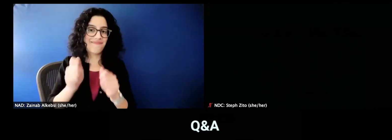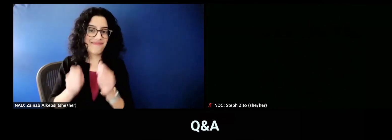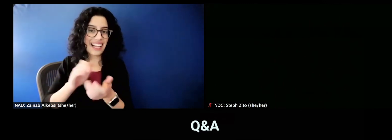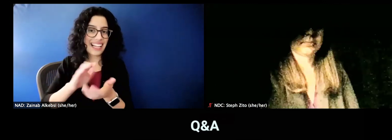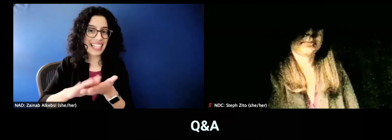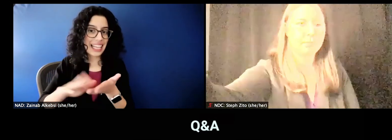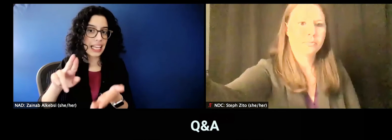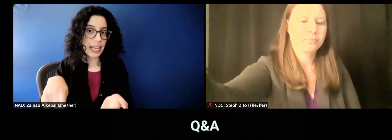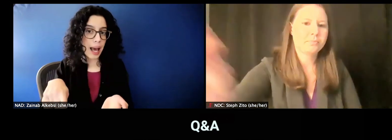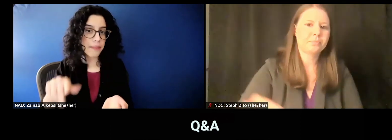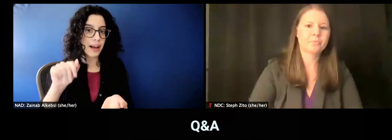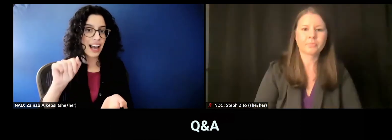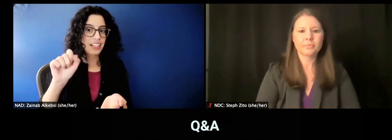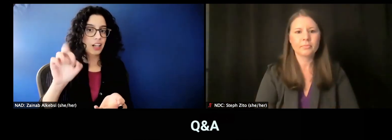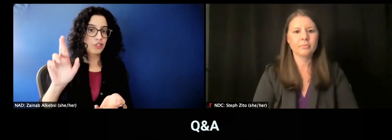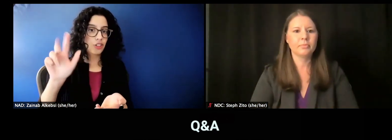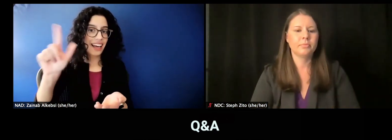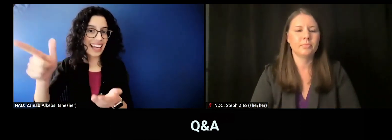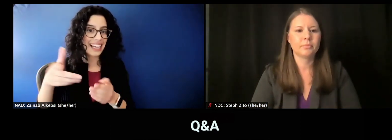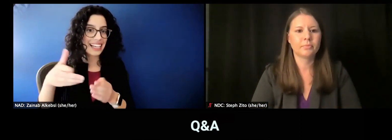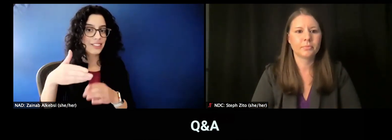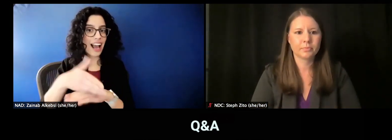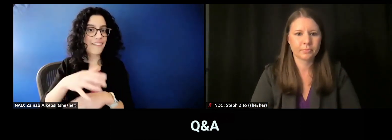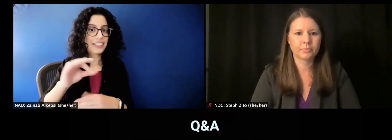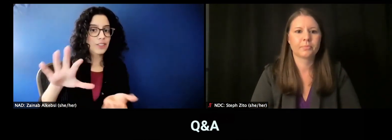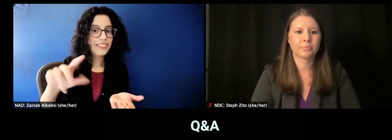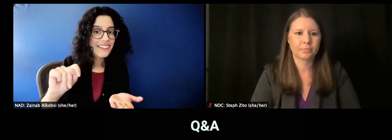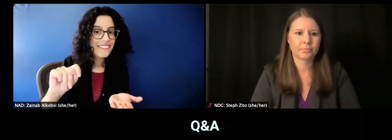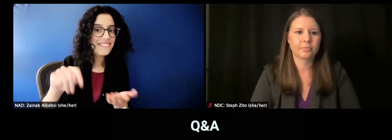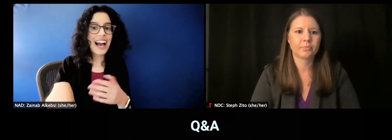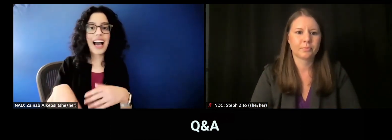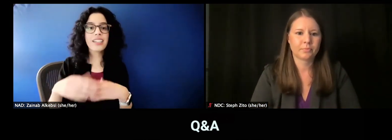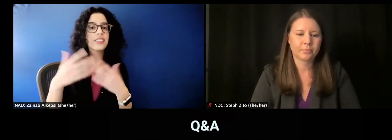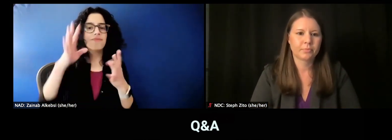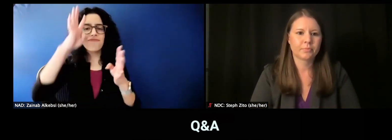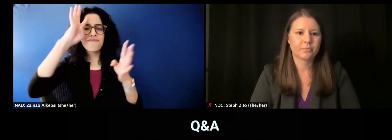and have ASR that is cleaned up by the office